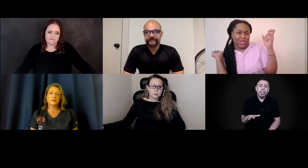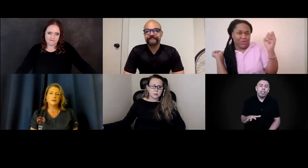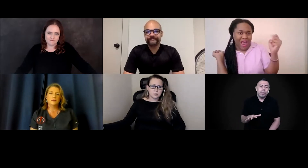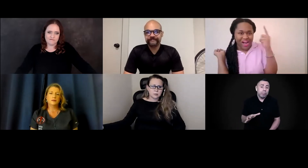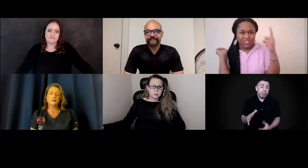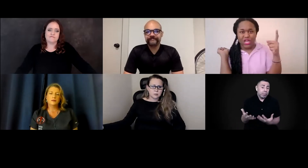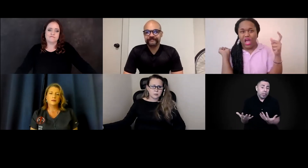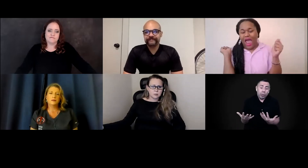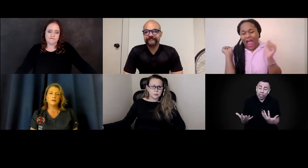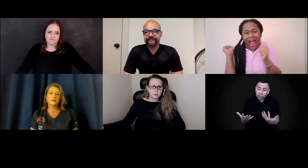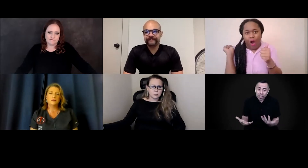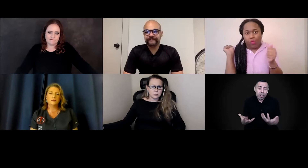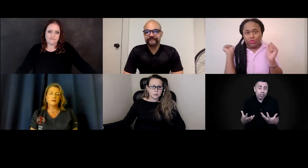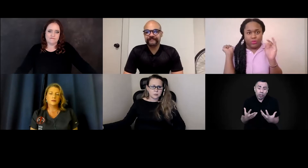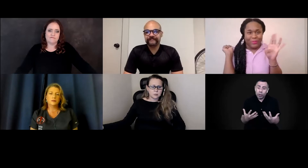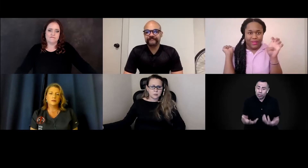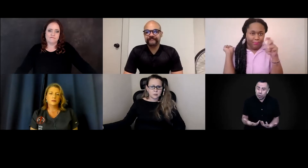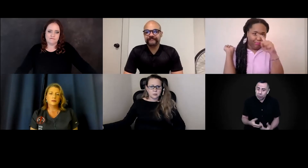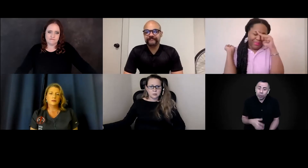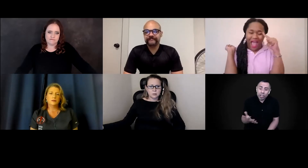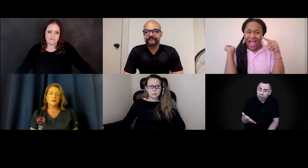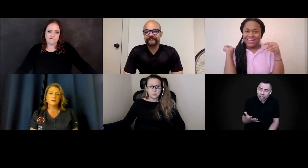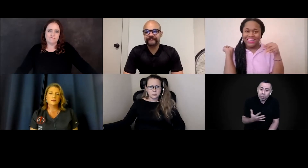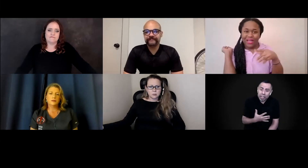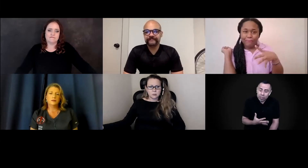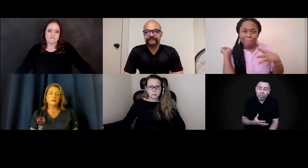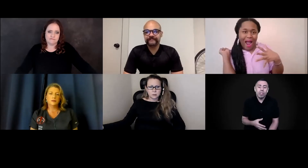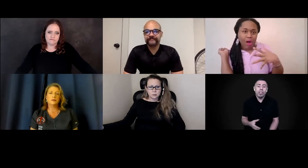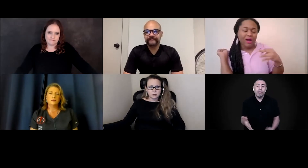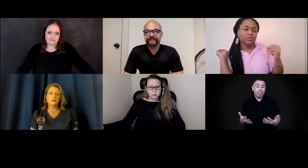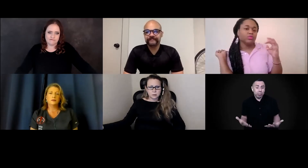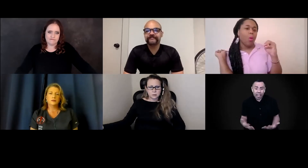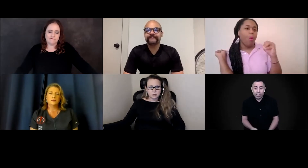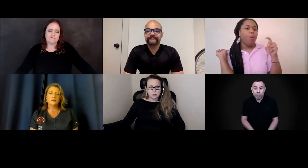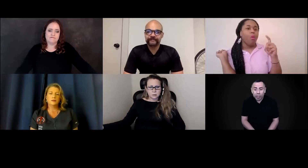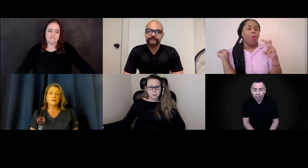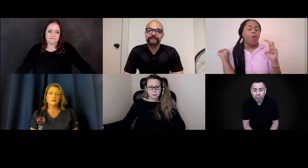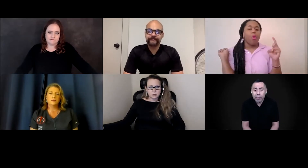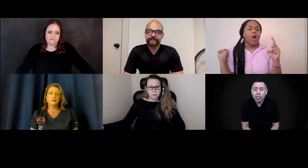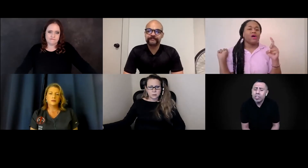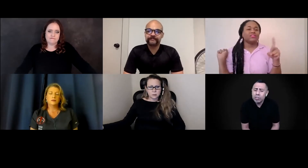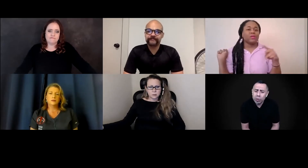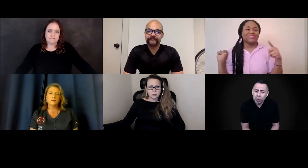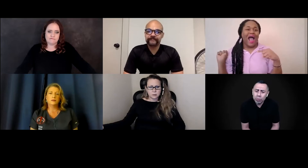They feel like we understand our issues, or they understand my issues of being Black in America.